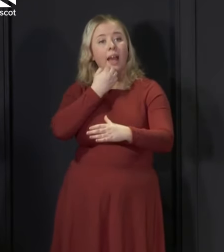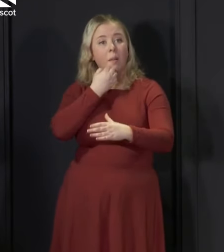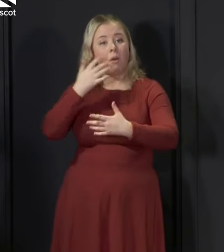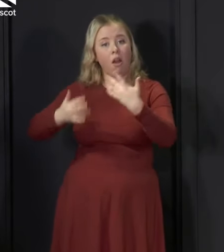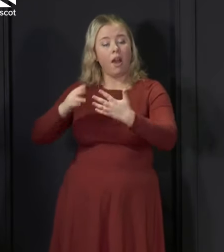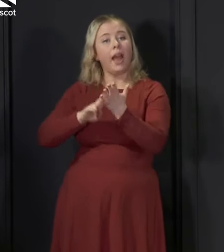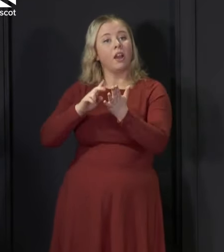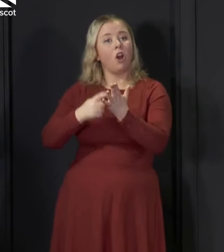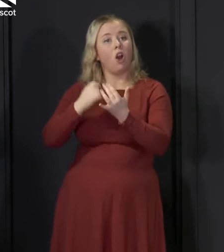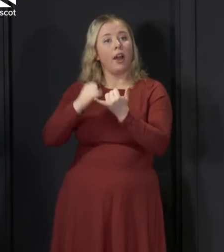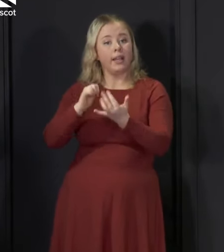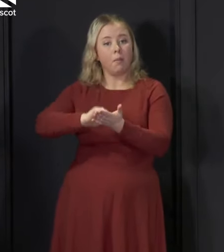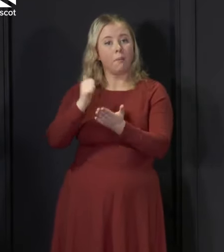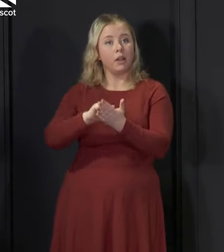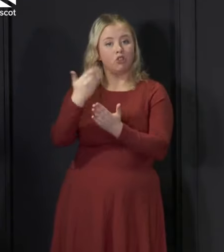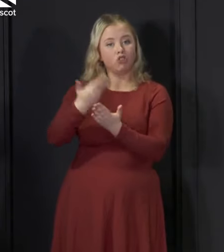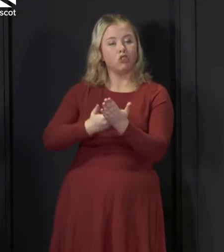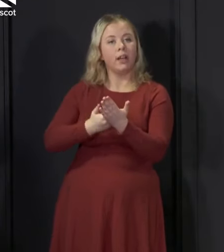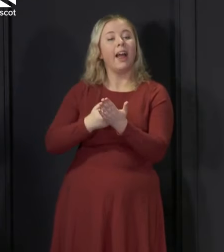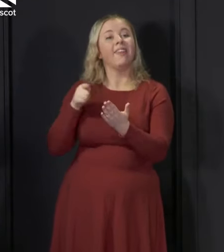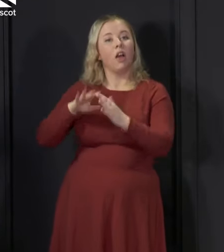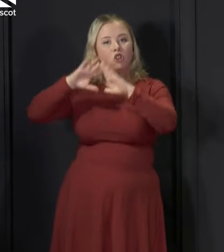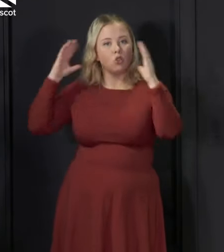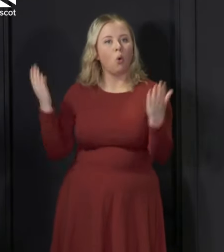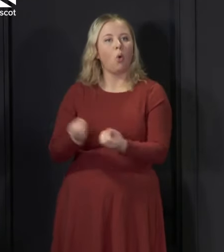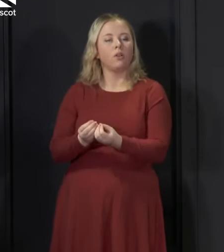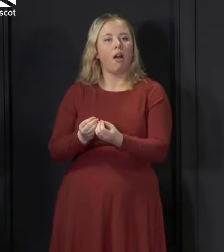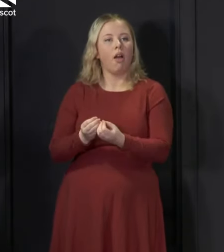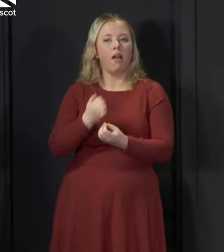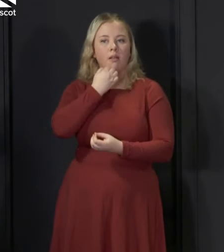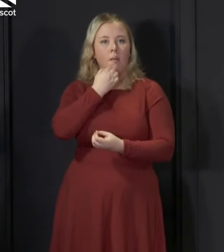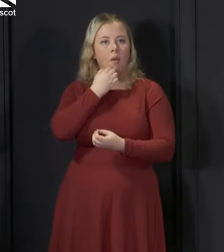week give you total numbers of deaths. That will include the number of deaths that are